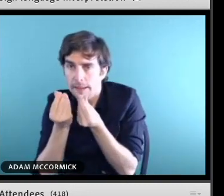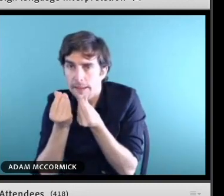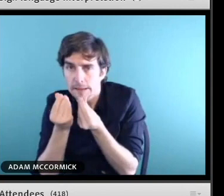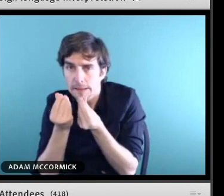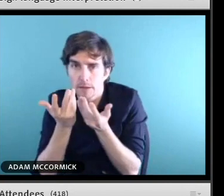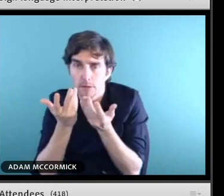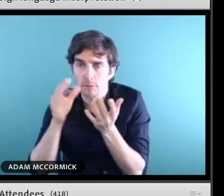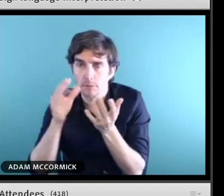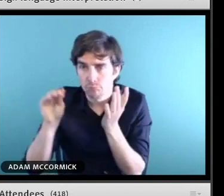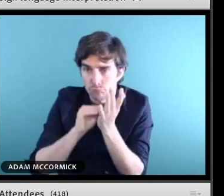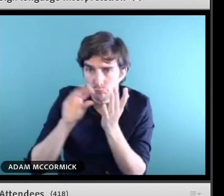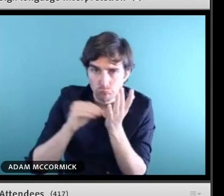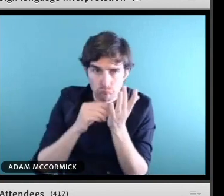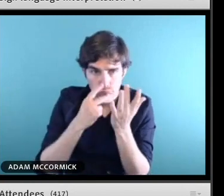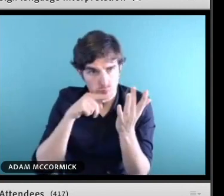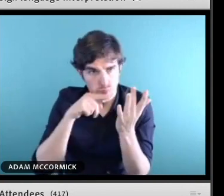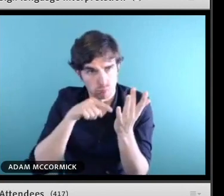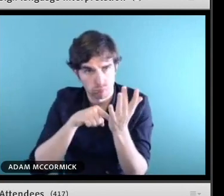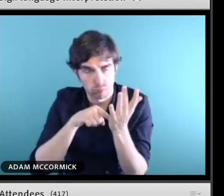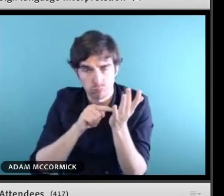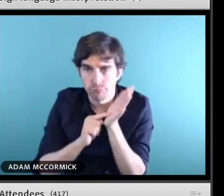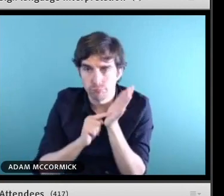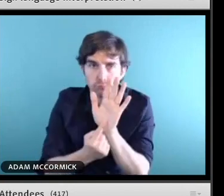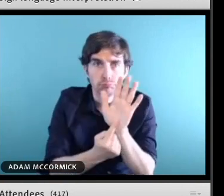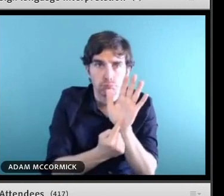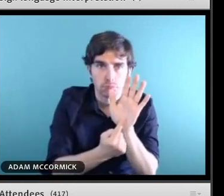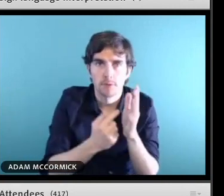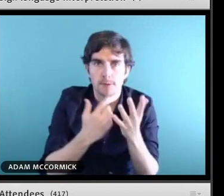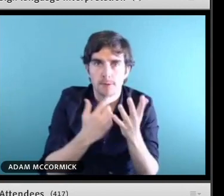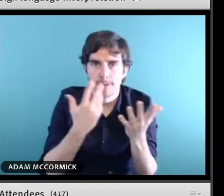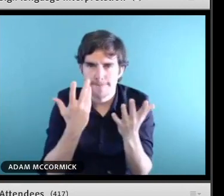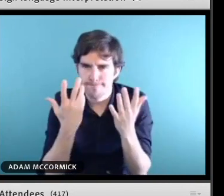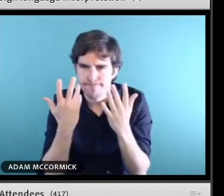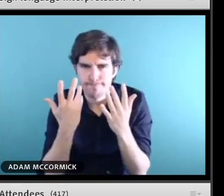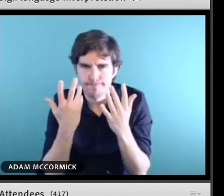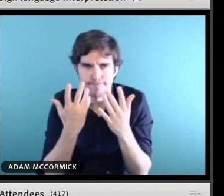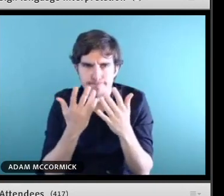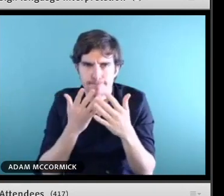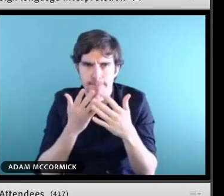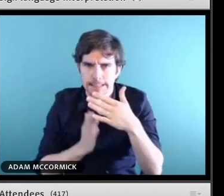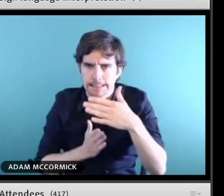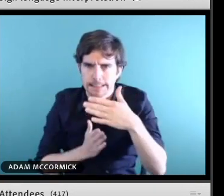from your experiences. Next will be returning to Gaza to insure from